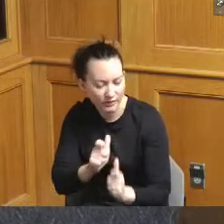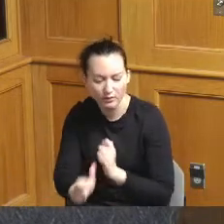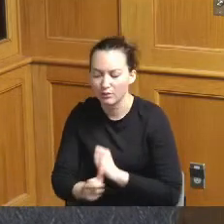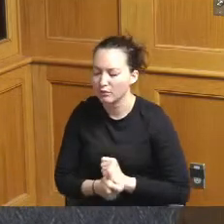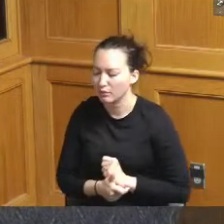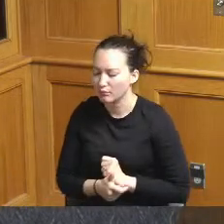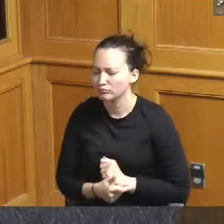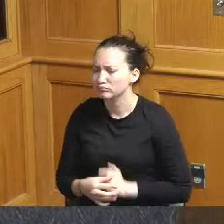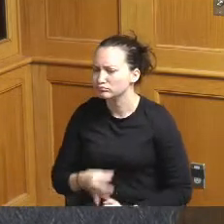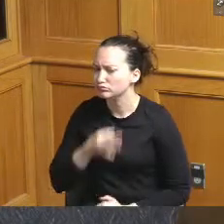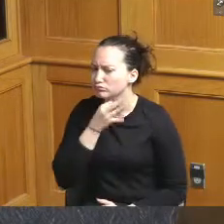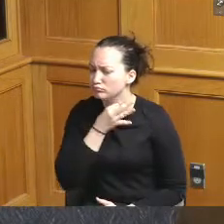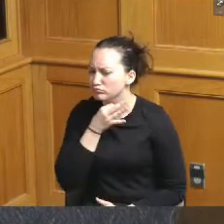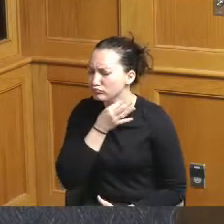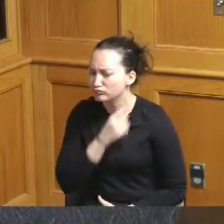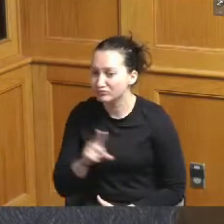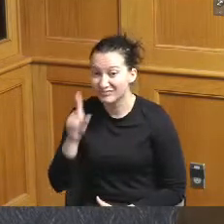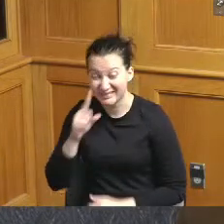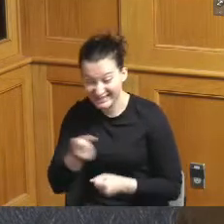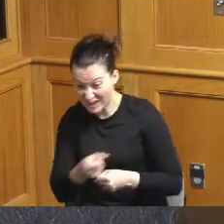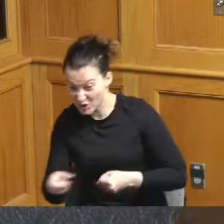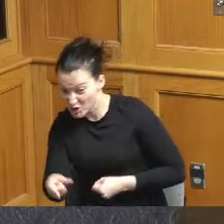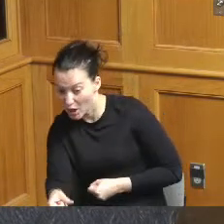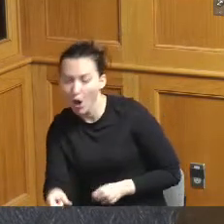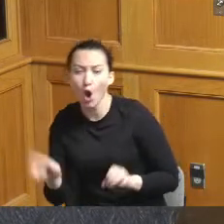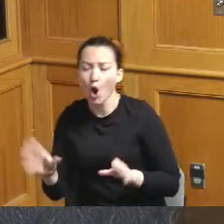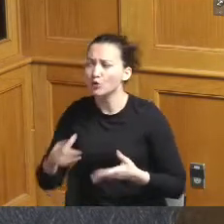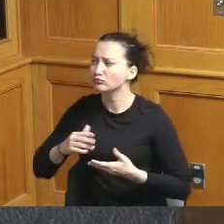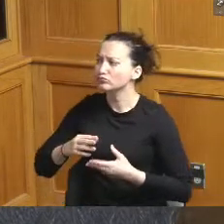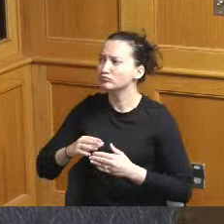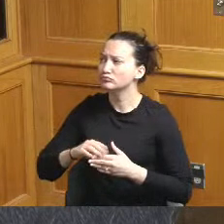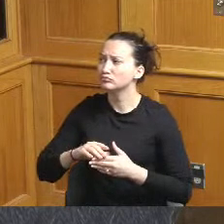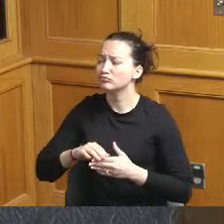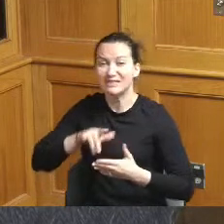wonder if we'll hear from you next year that you have done a market rate study you do know